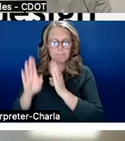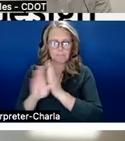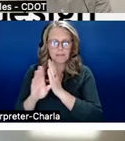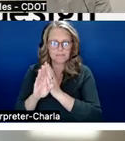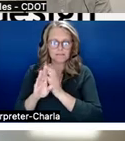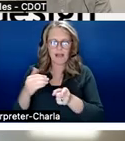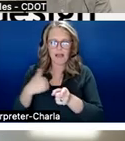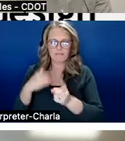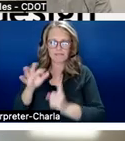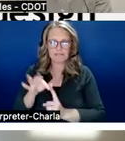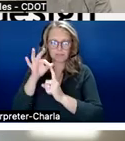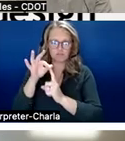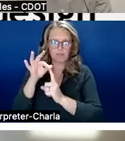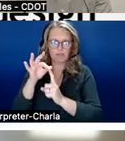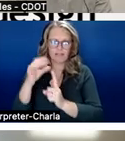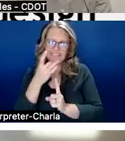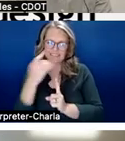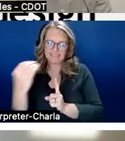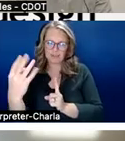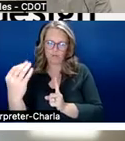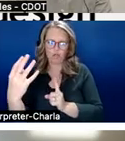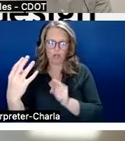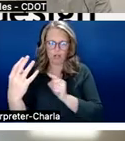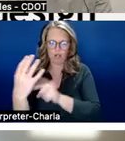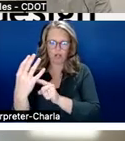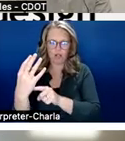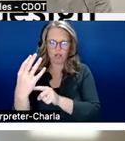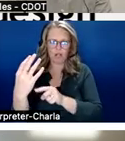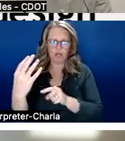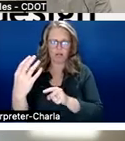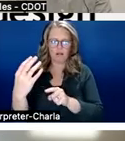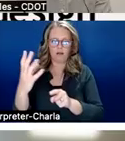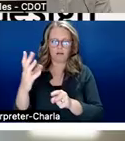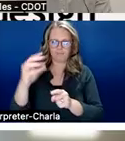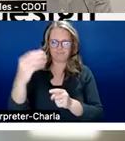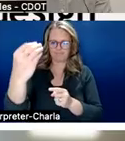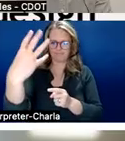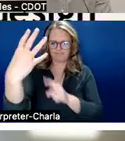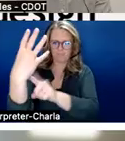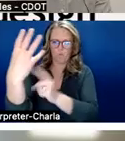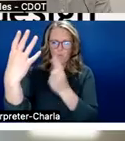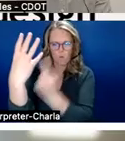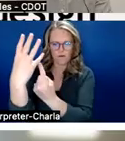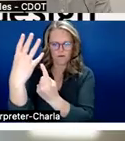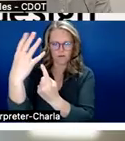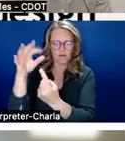before the other two signal heads turn green. So there'll be red and the bus will have its own signal to go.